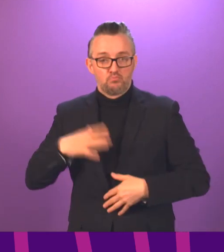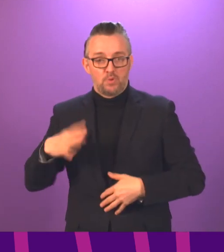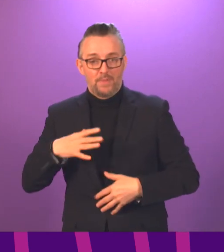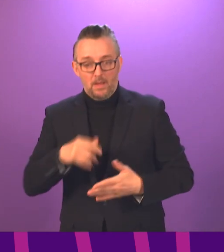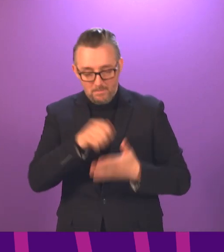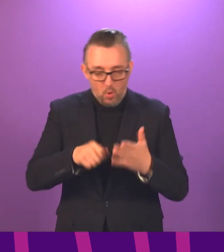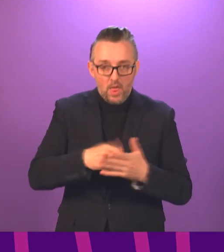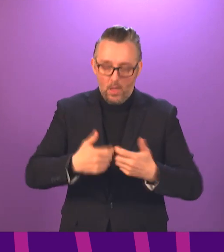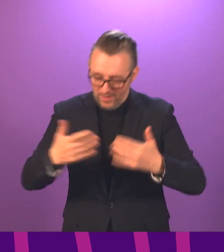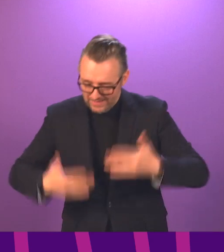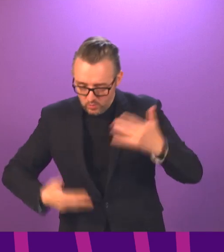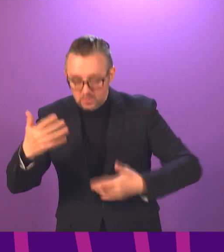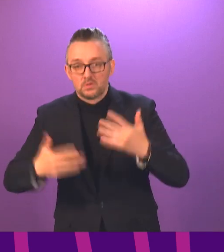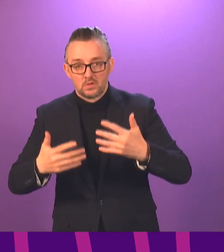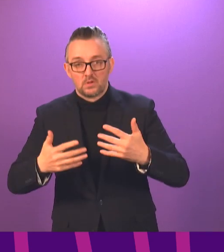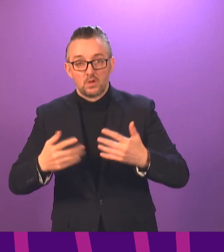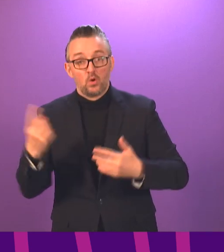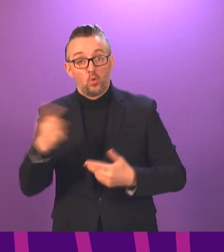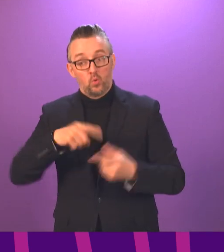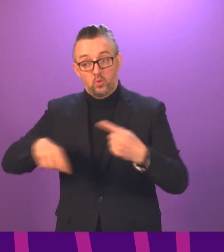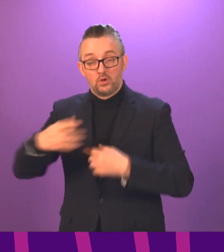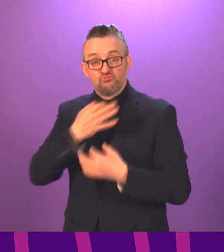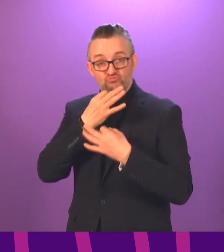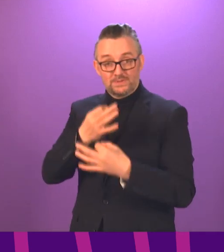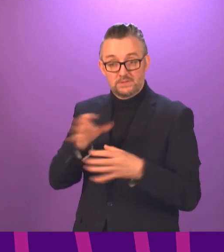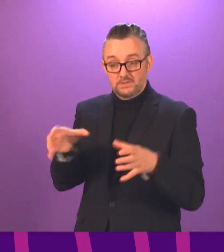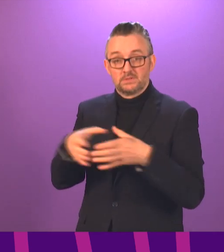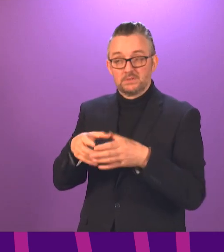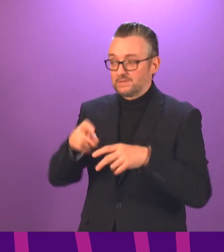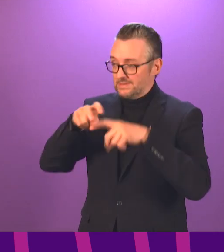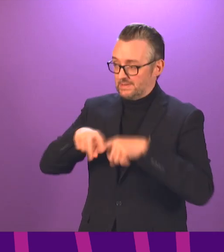counting of votes, and to the representatives of the parties that sit in the Parliament who